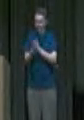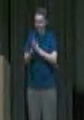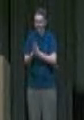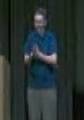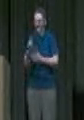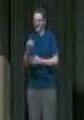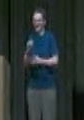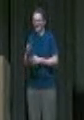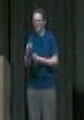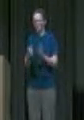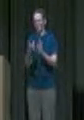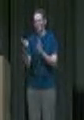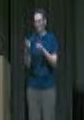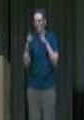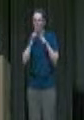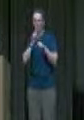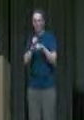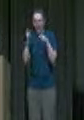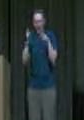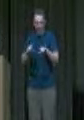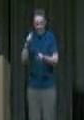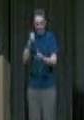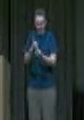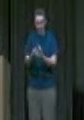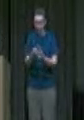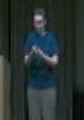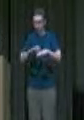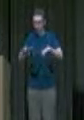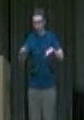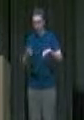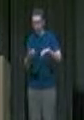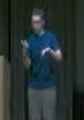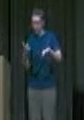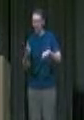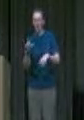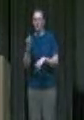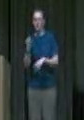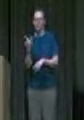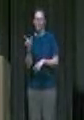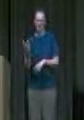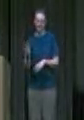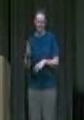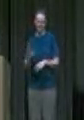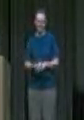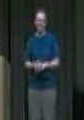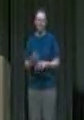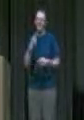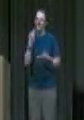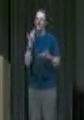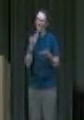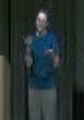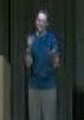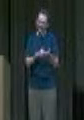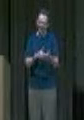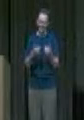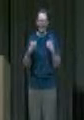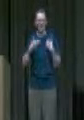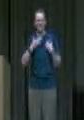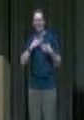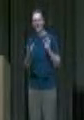2026 right just want to say thanks again I have my contact information in the corner if you do